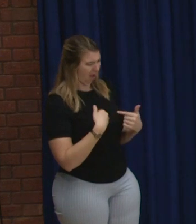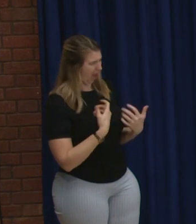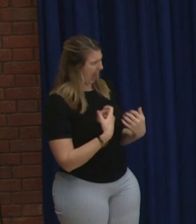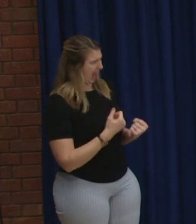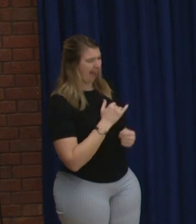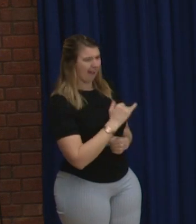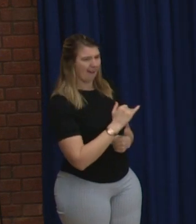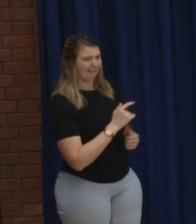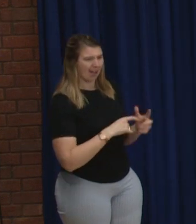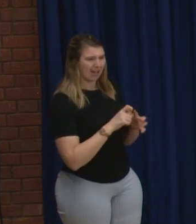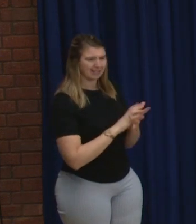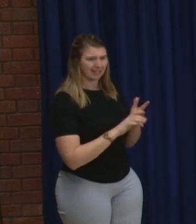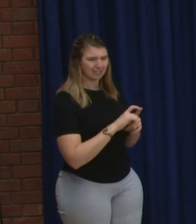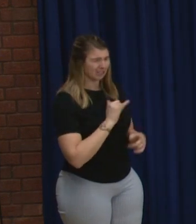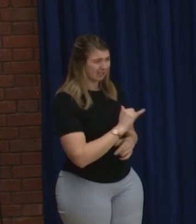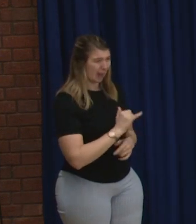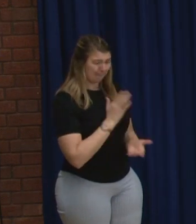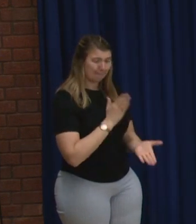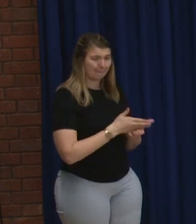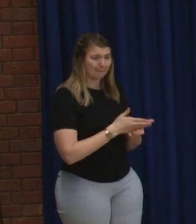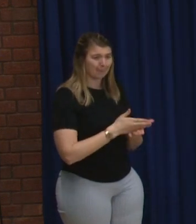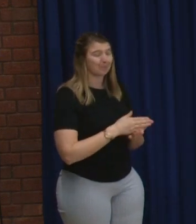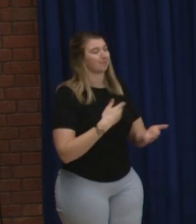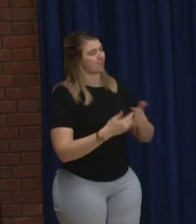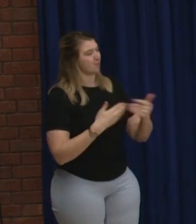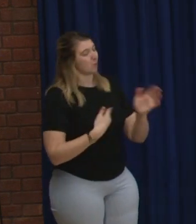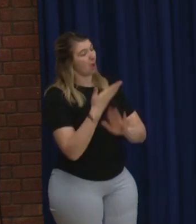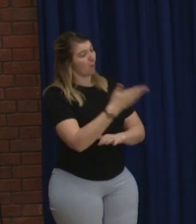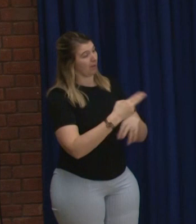okay you actually really do. So anyway, I went off to get assessment, I told my wife,